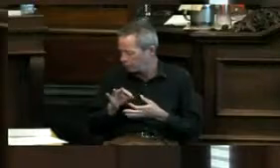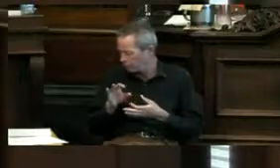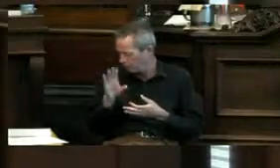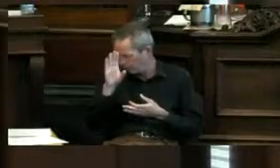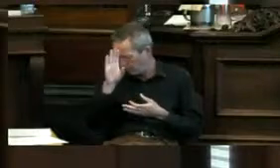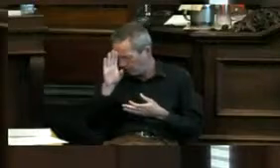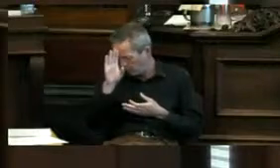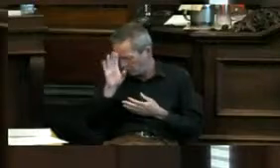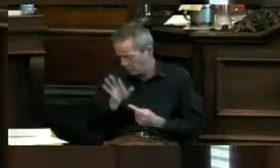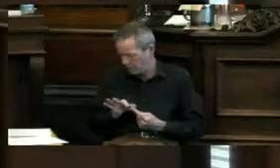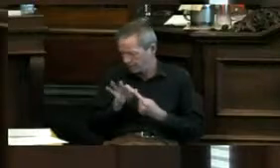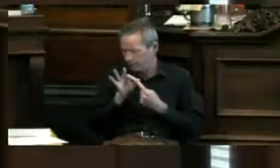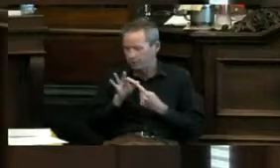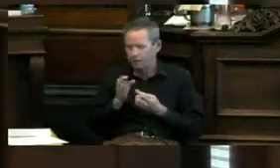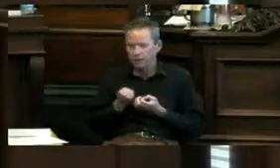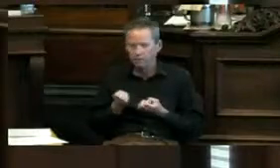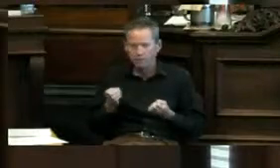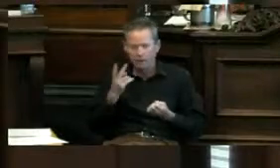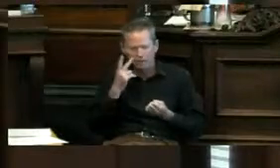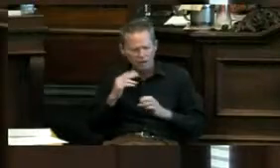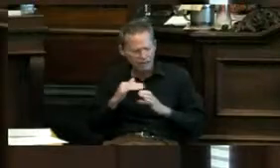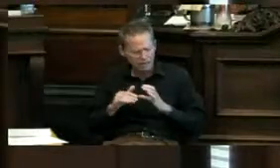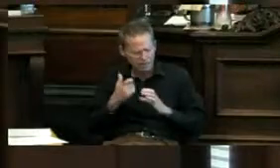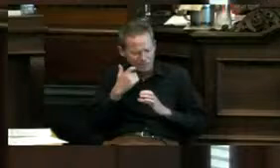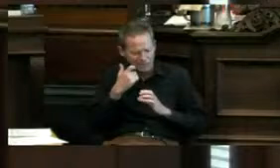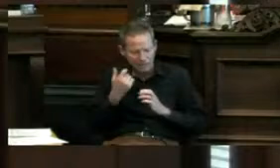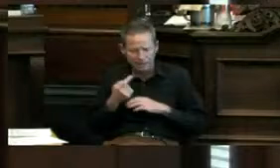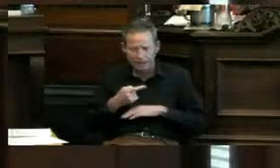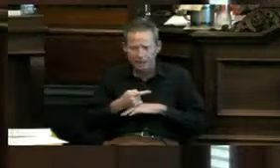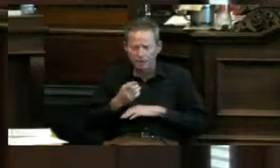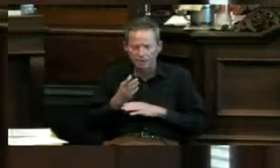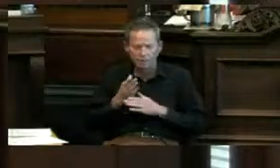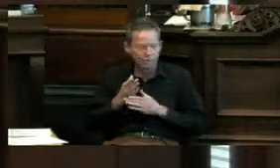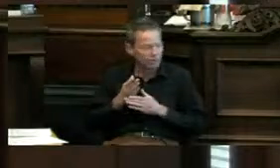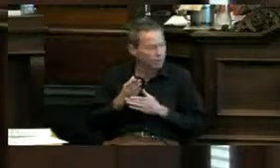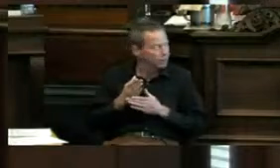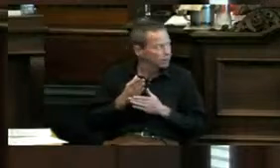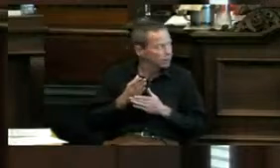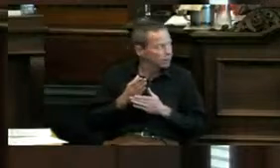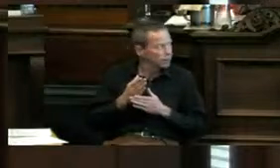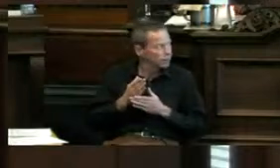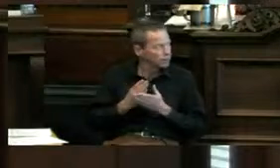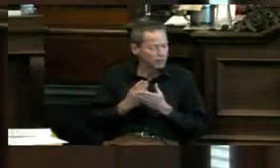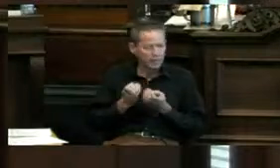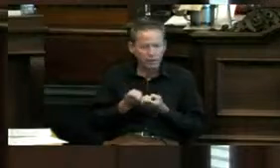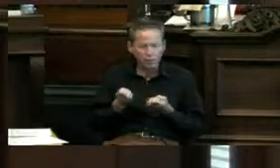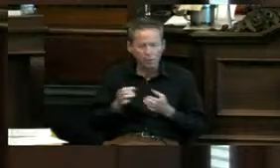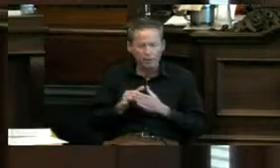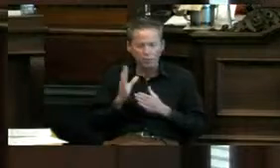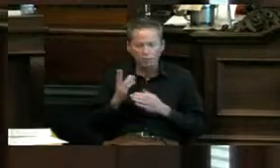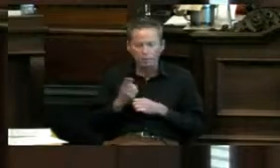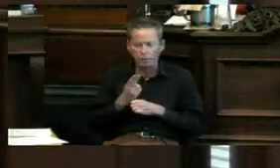Plan Act funds related to fire specialty equipment. I did see I